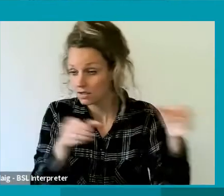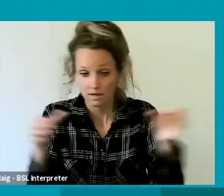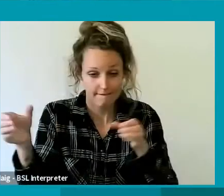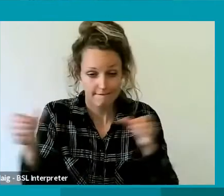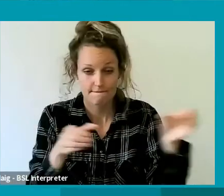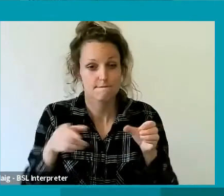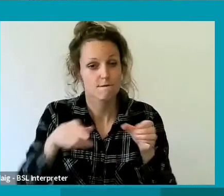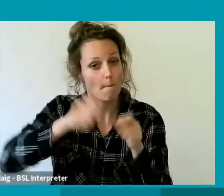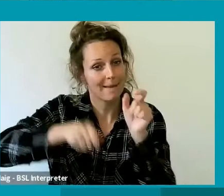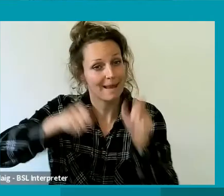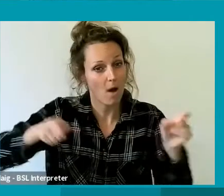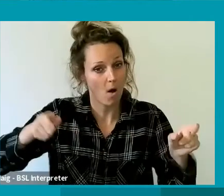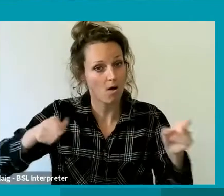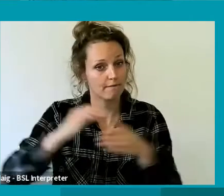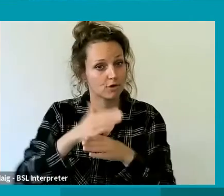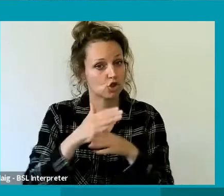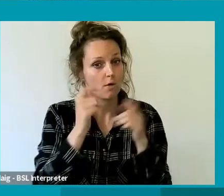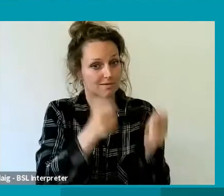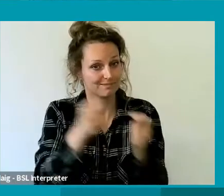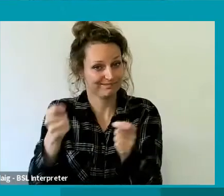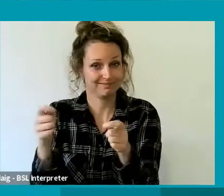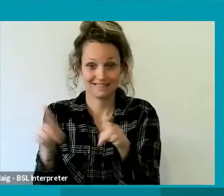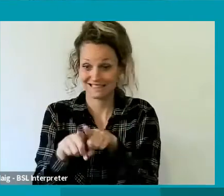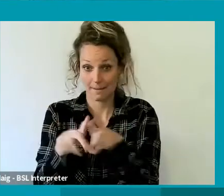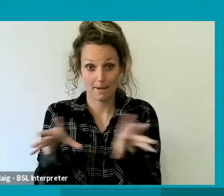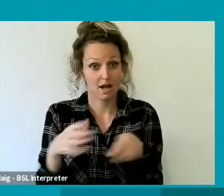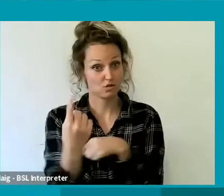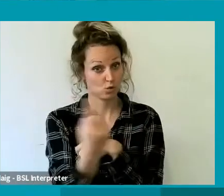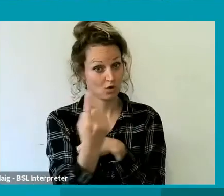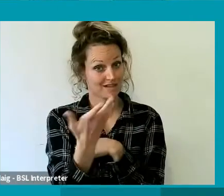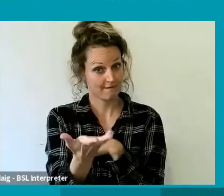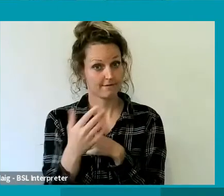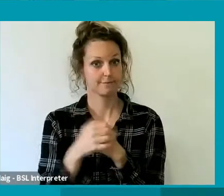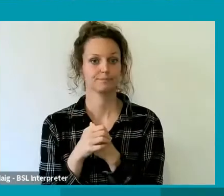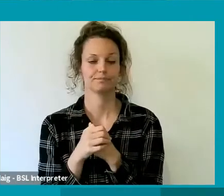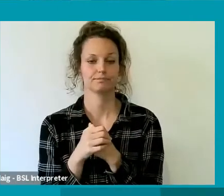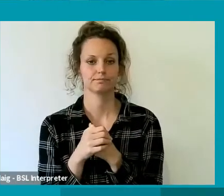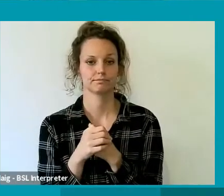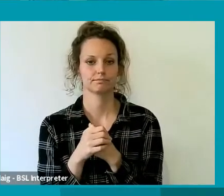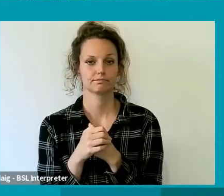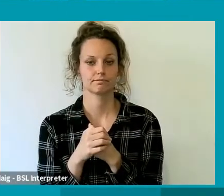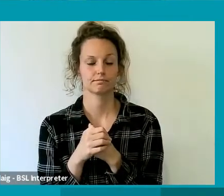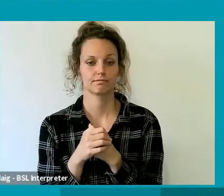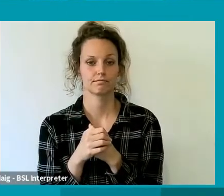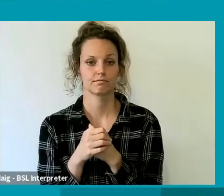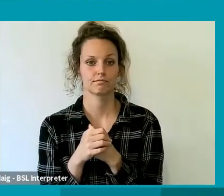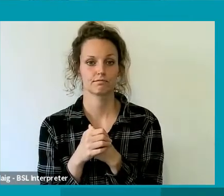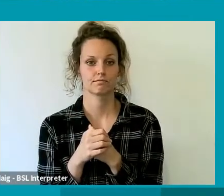OK, so here are some other benefits. It really does add value to